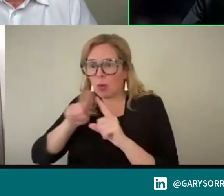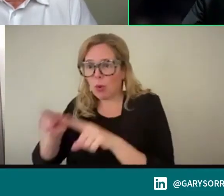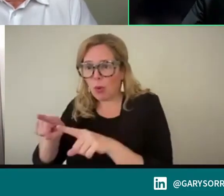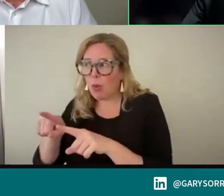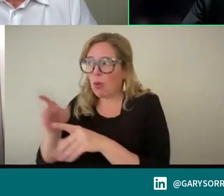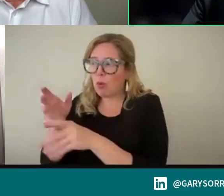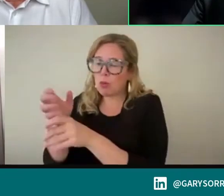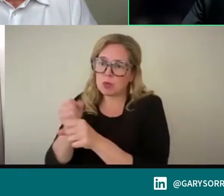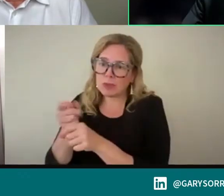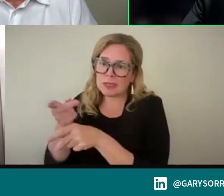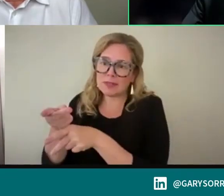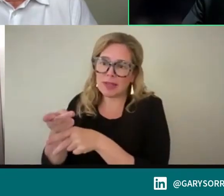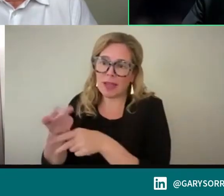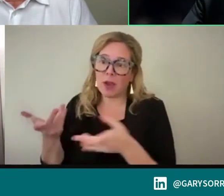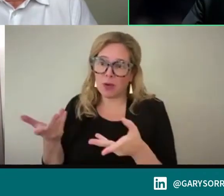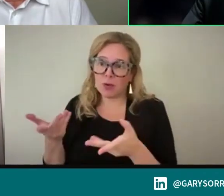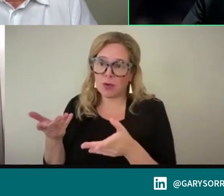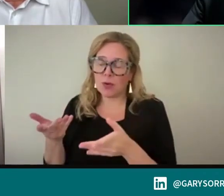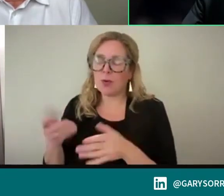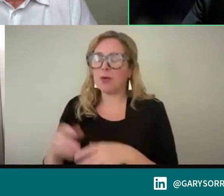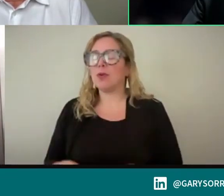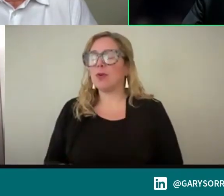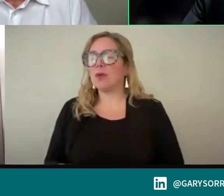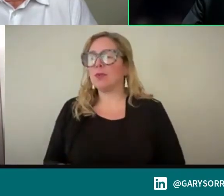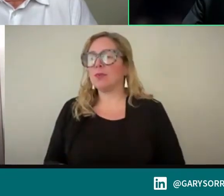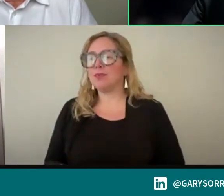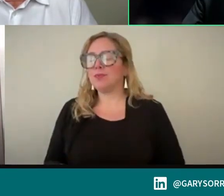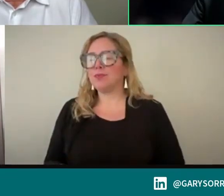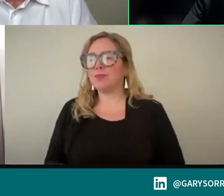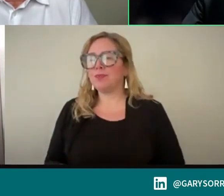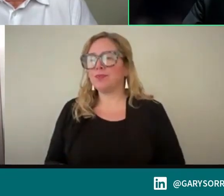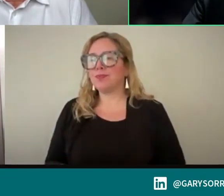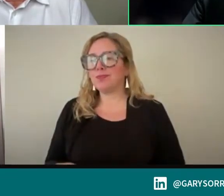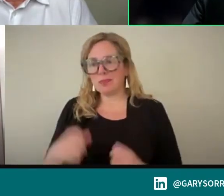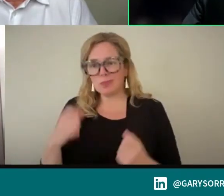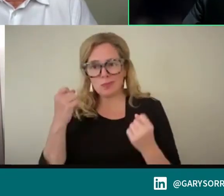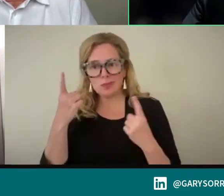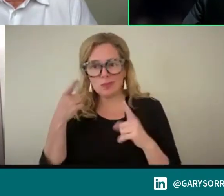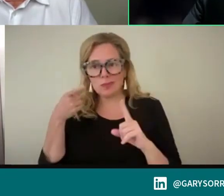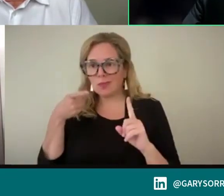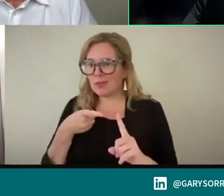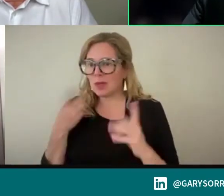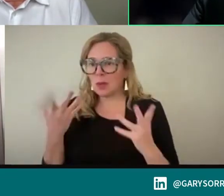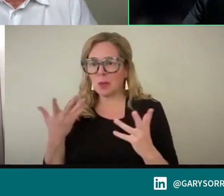I think a couple of key learnings can probably put down to, it's about strategic planning,